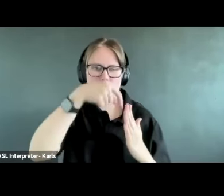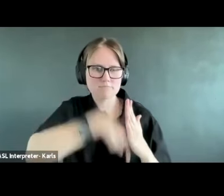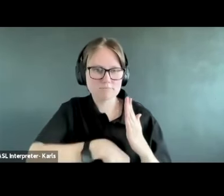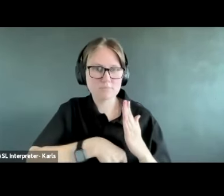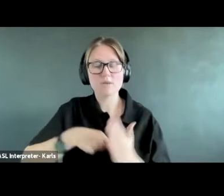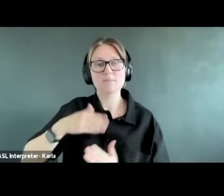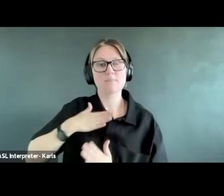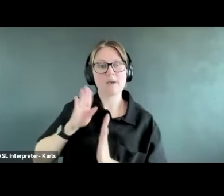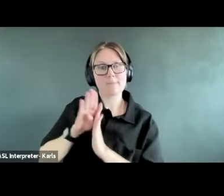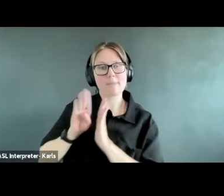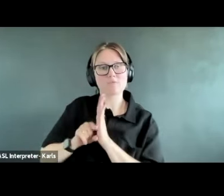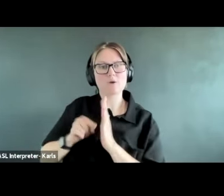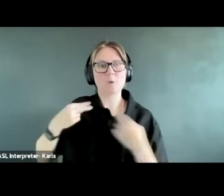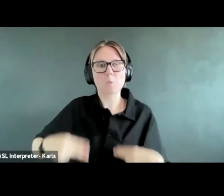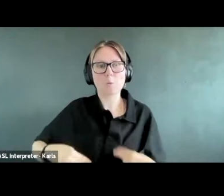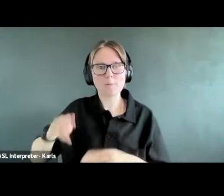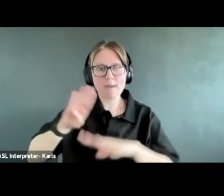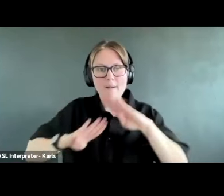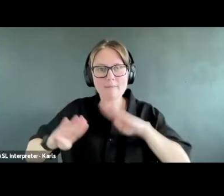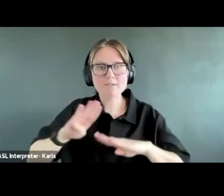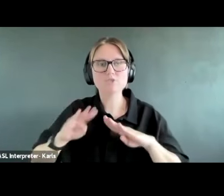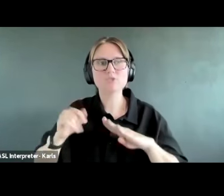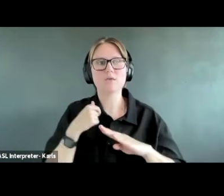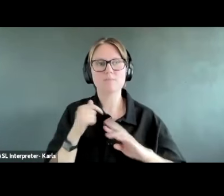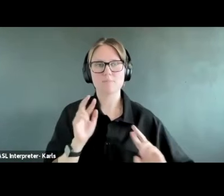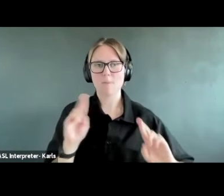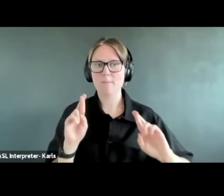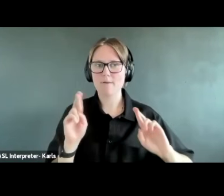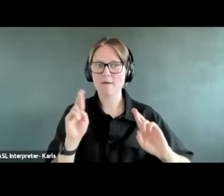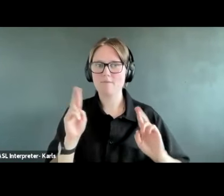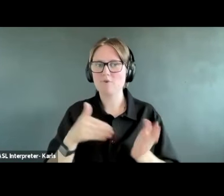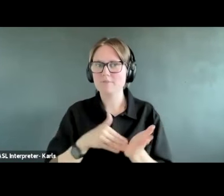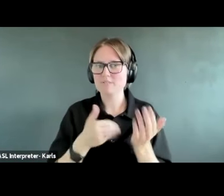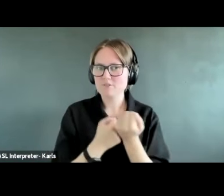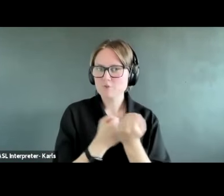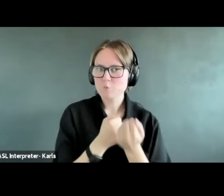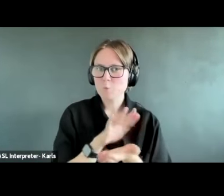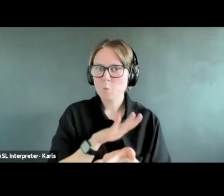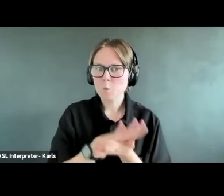h an biology and preparing for PA school years prior I